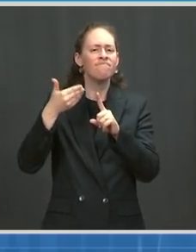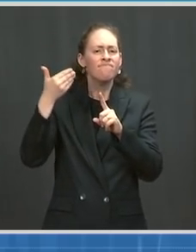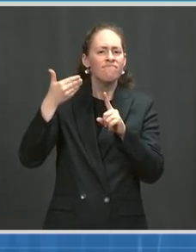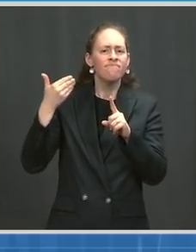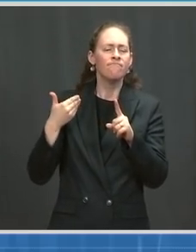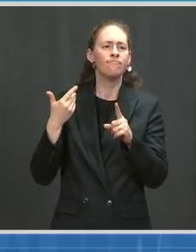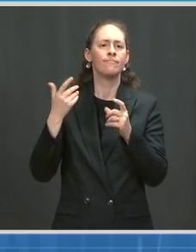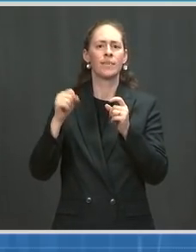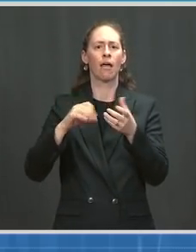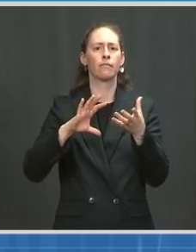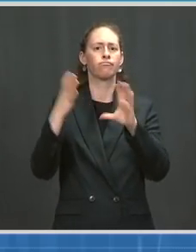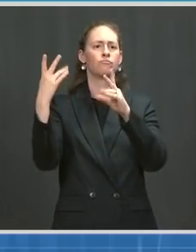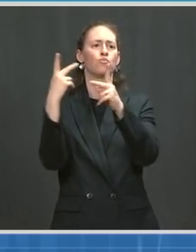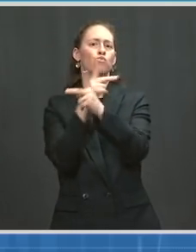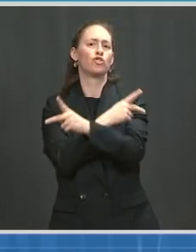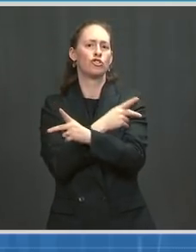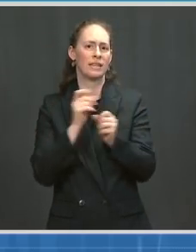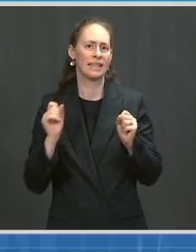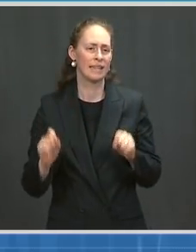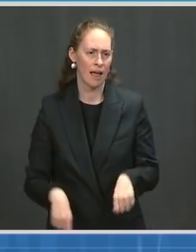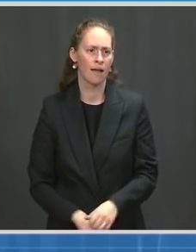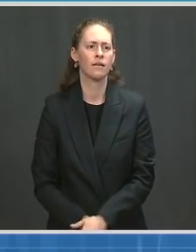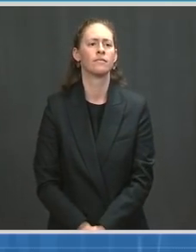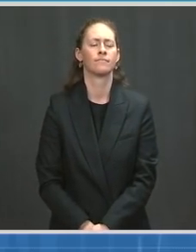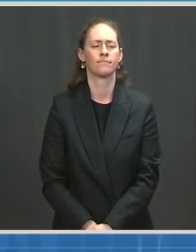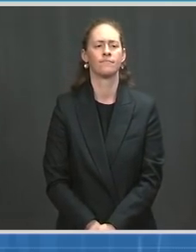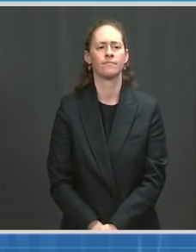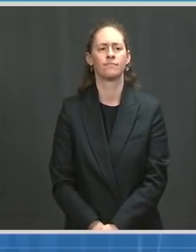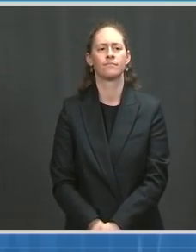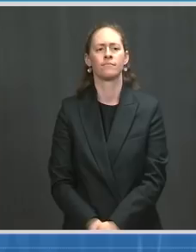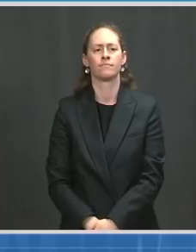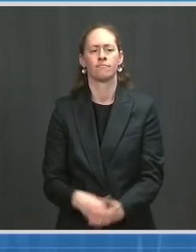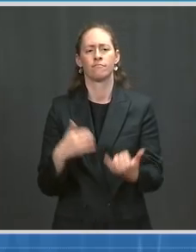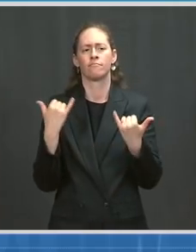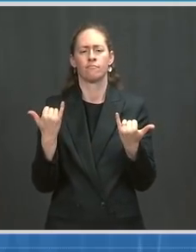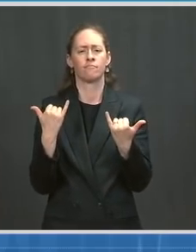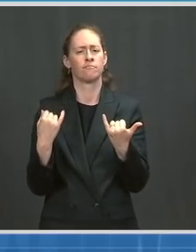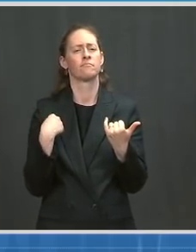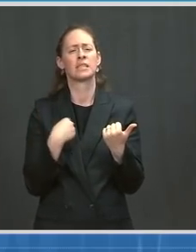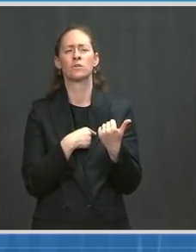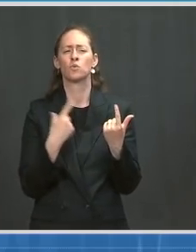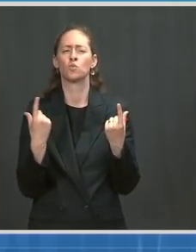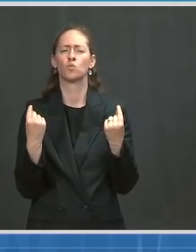We are doing a major study here at NIAID on just those individuals